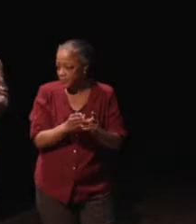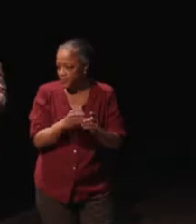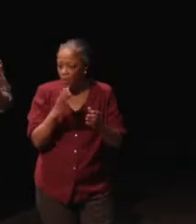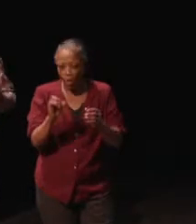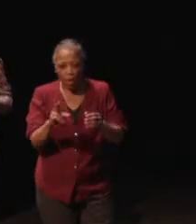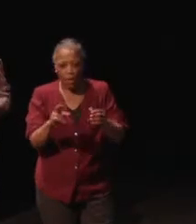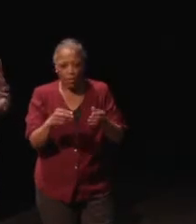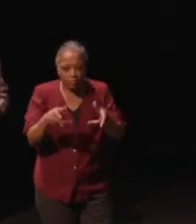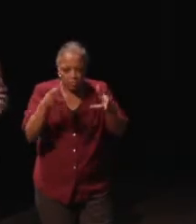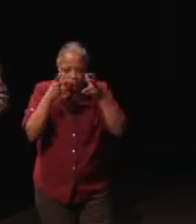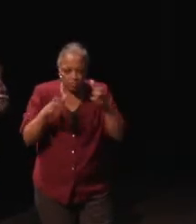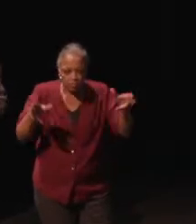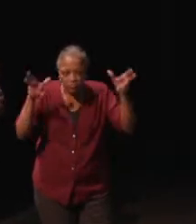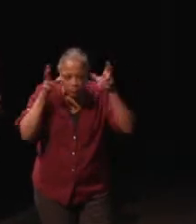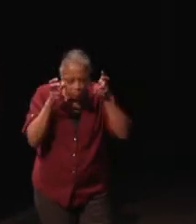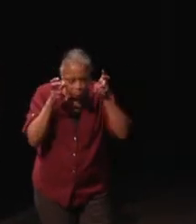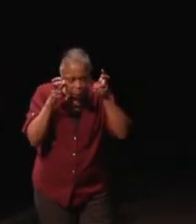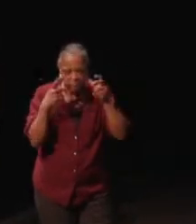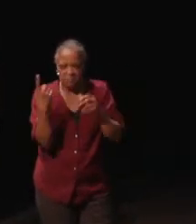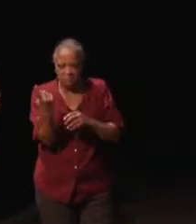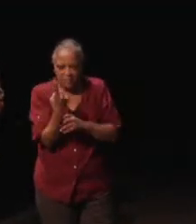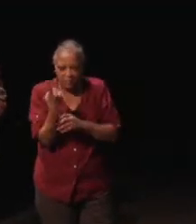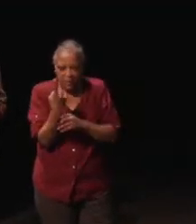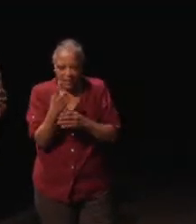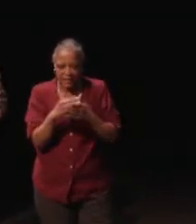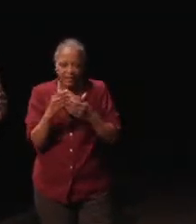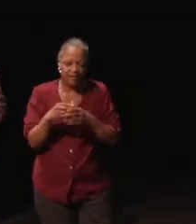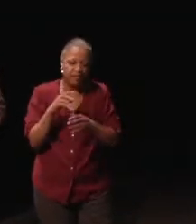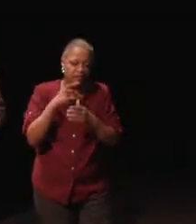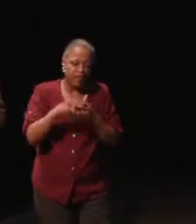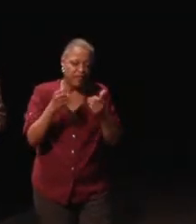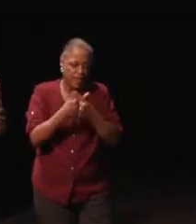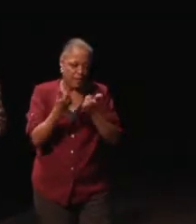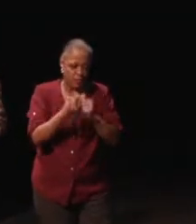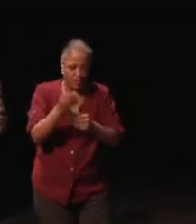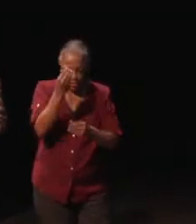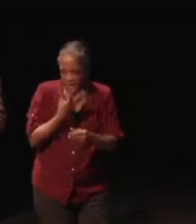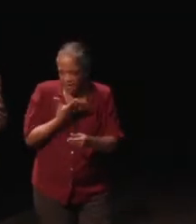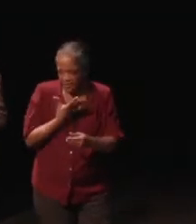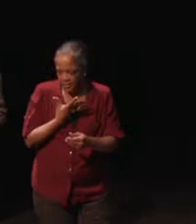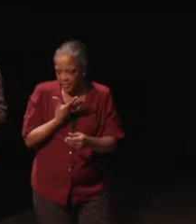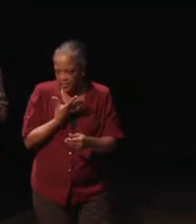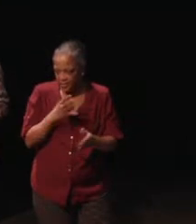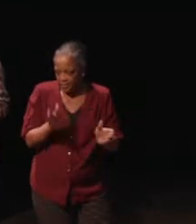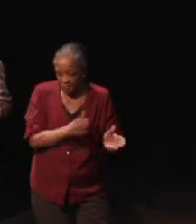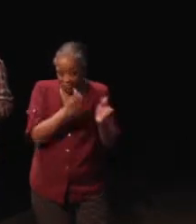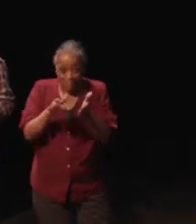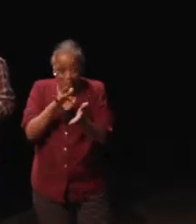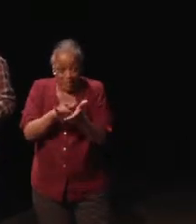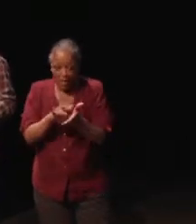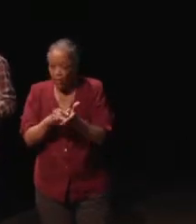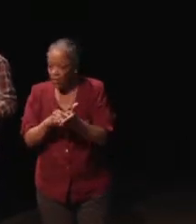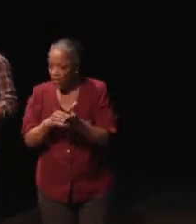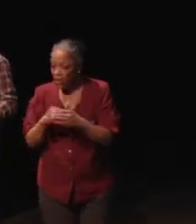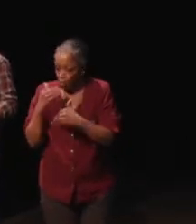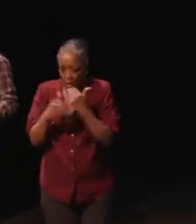or taking in some element of what the game is trying to tell you. Of course, in the middle that you do some processing,